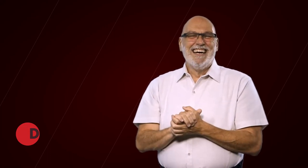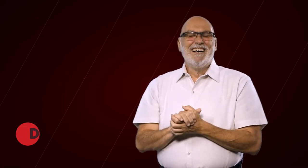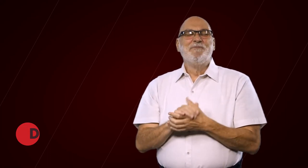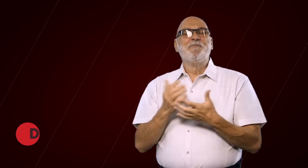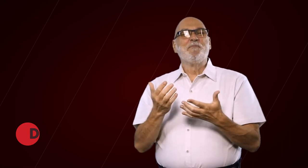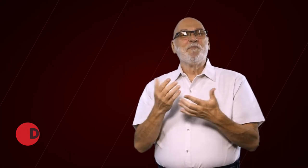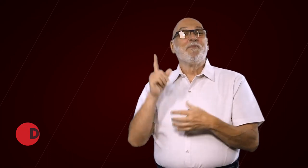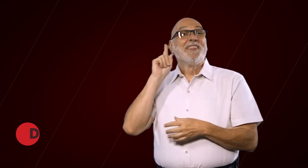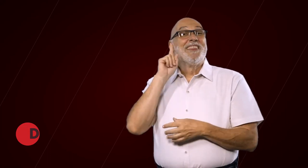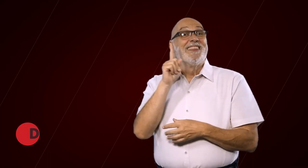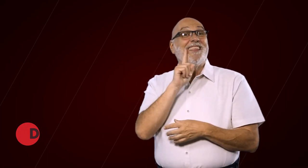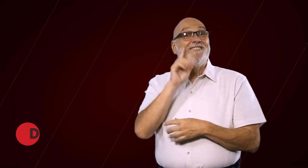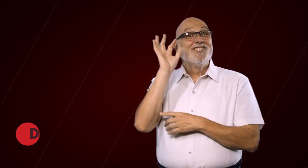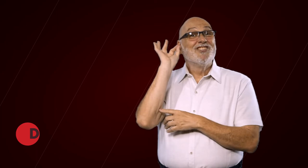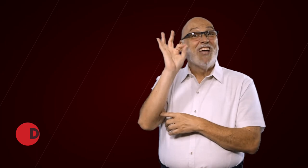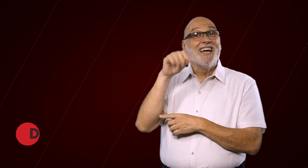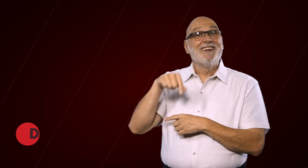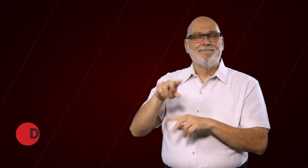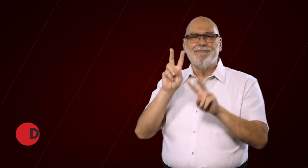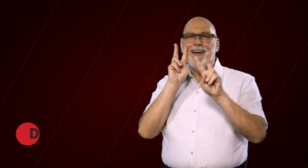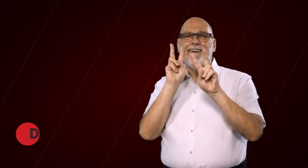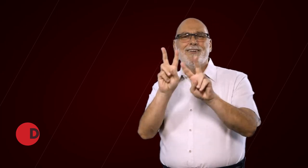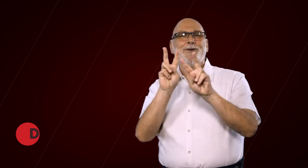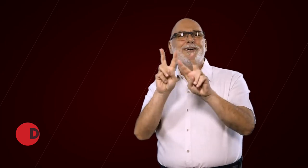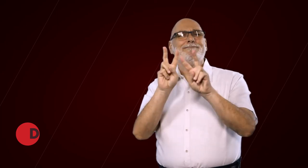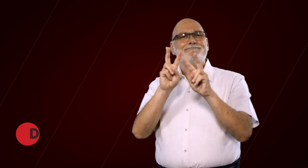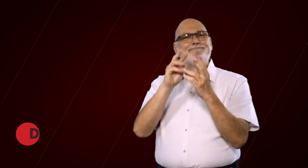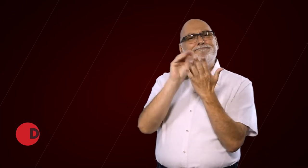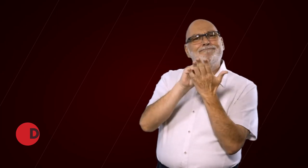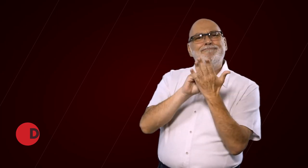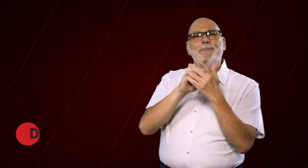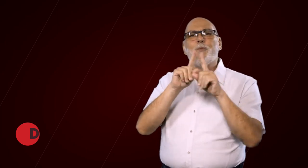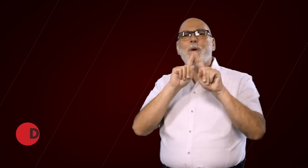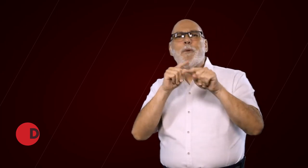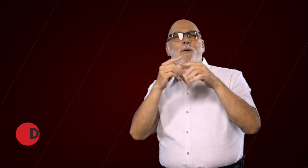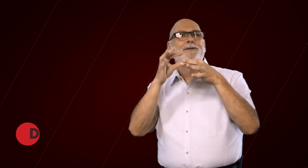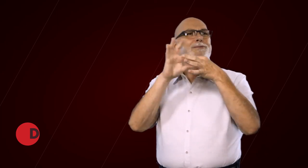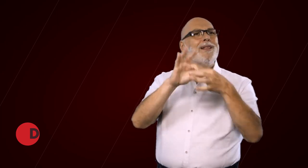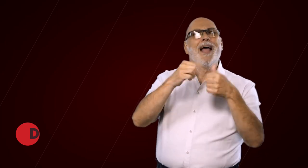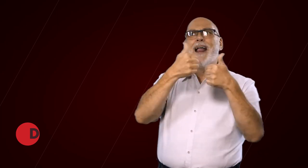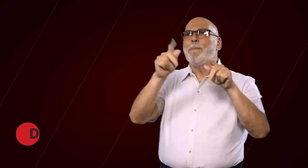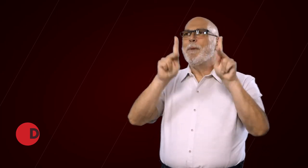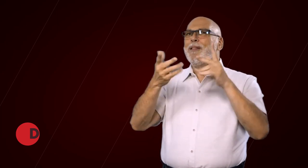DeafDots looks forward to reporting on the